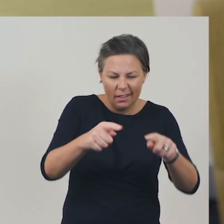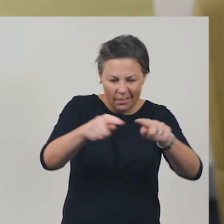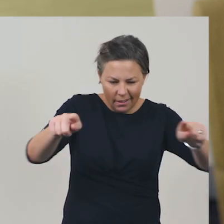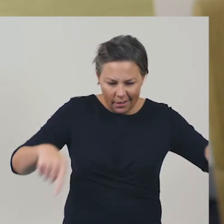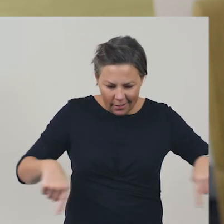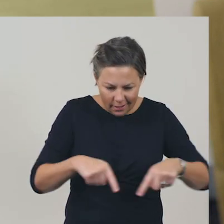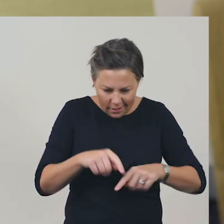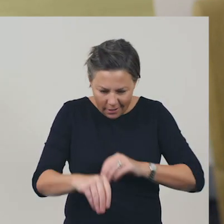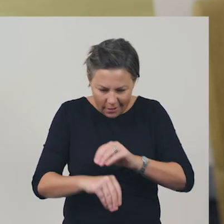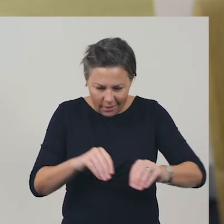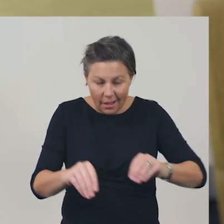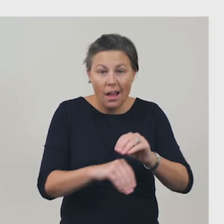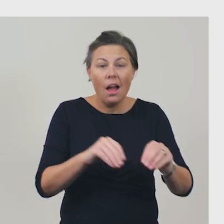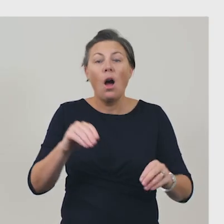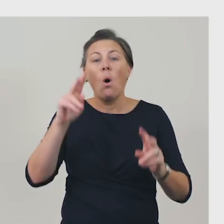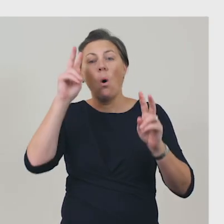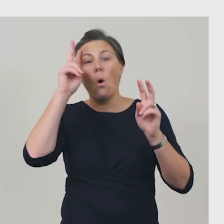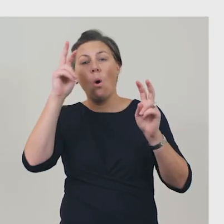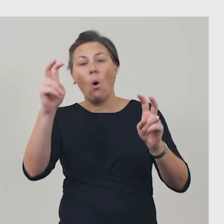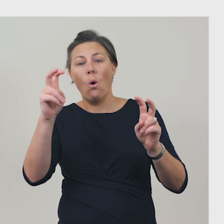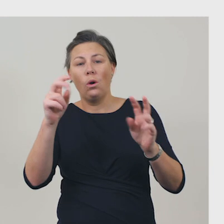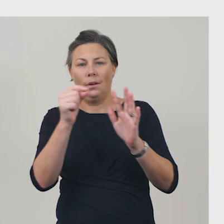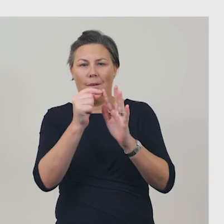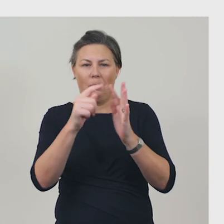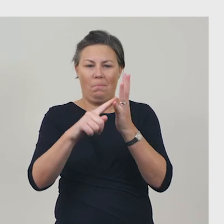It’s going to be called Punbelievable!